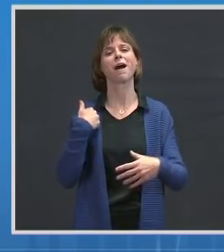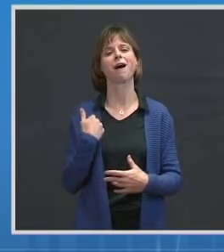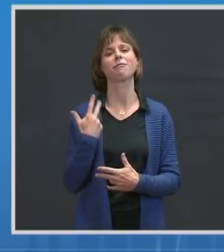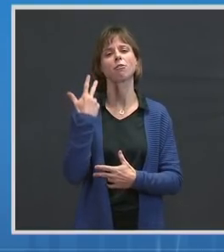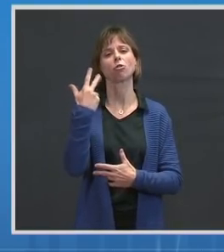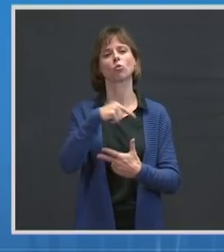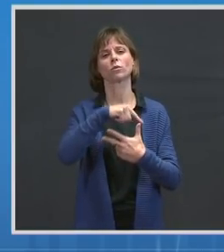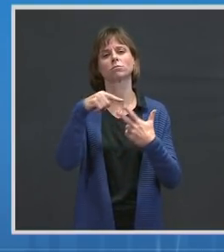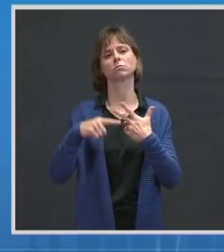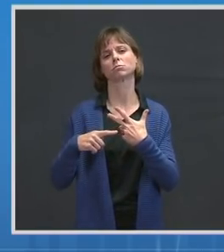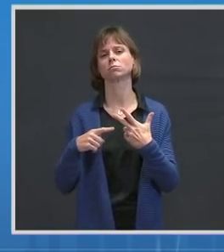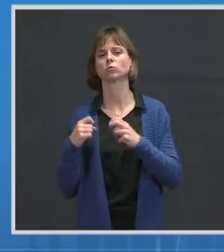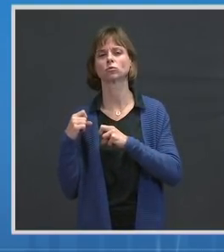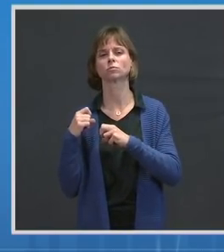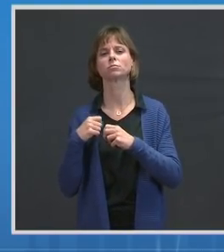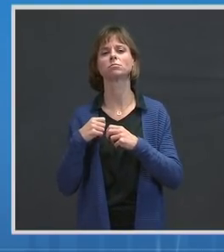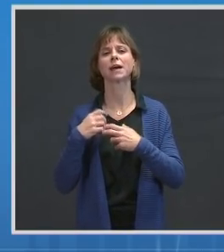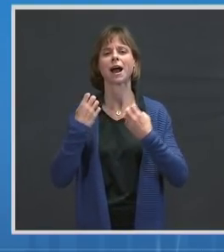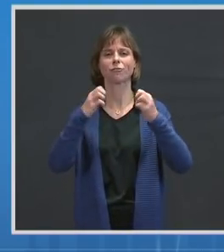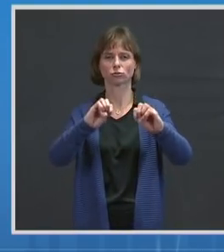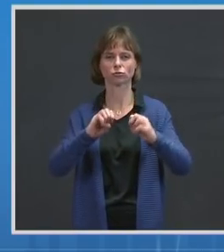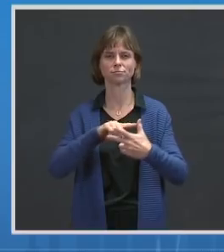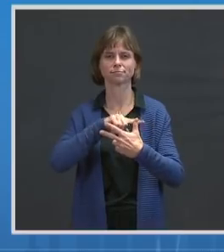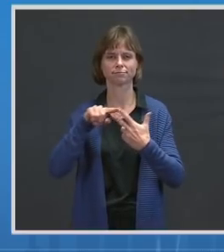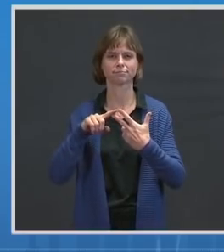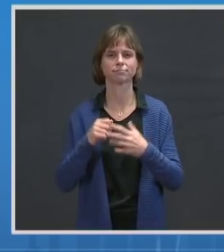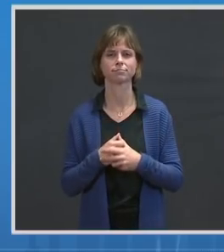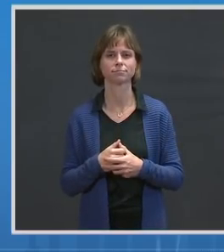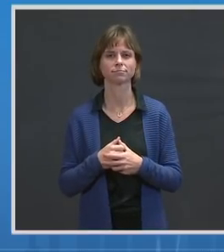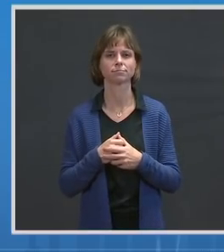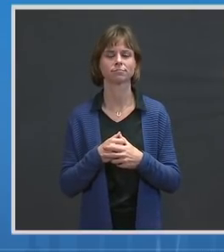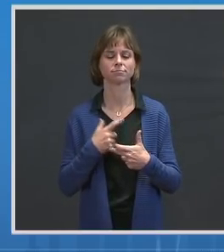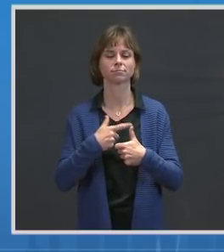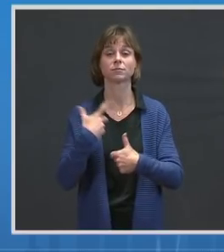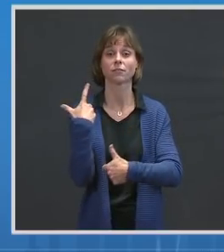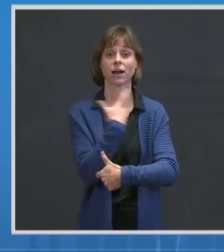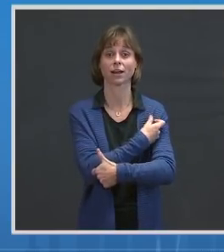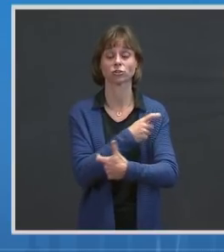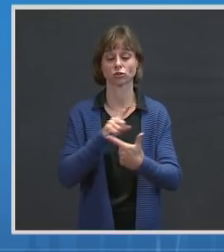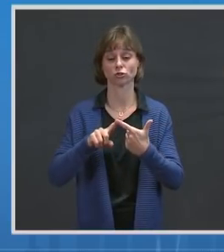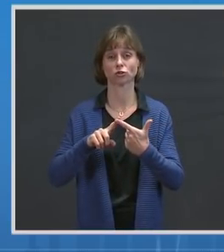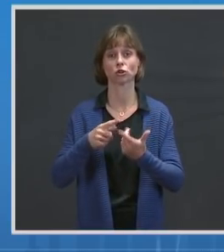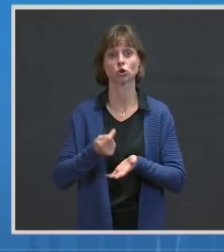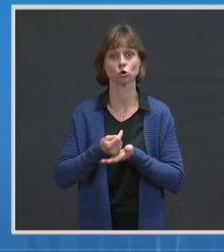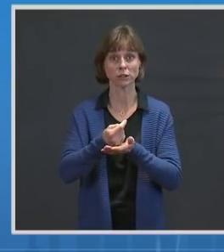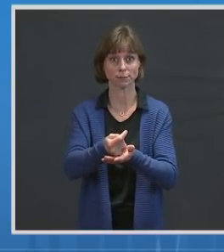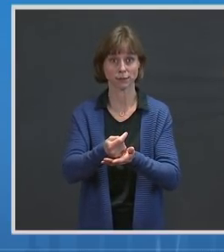on the continuum of COVID-19 impact, and that's vaccination, treatment, as well as testing.